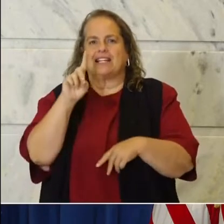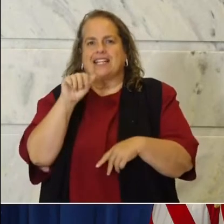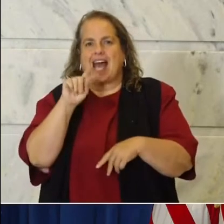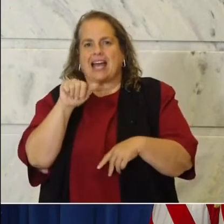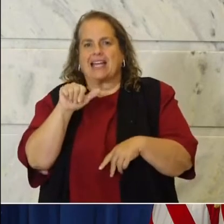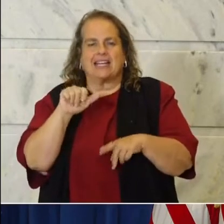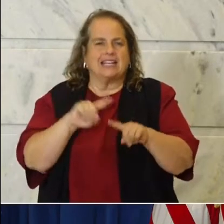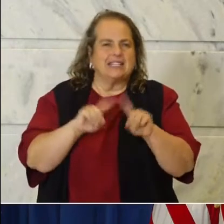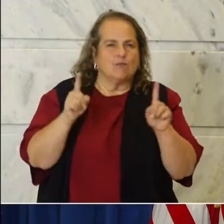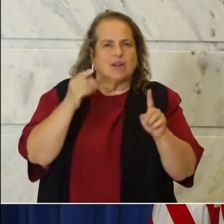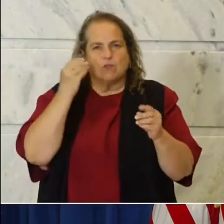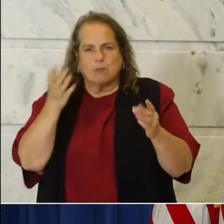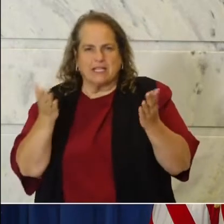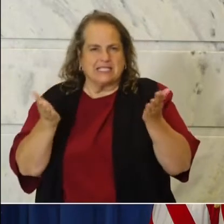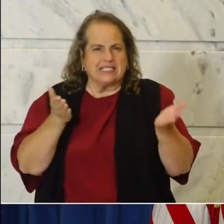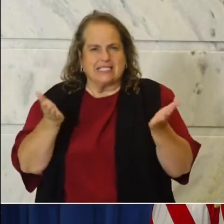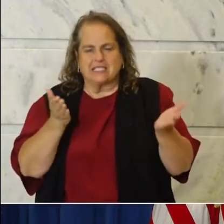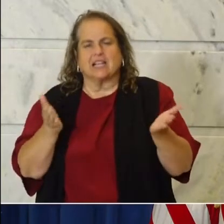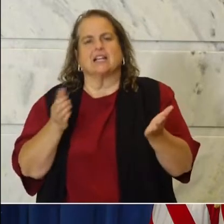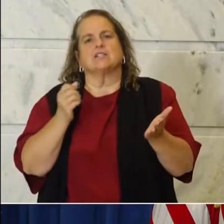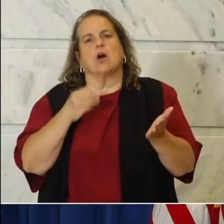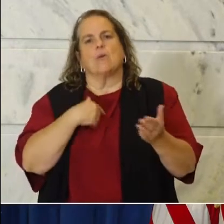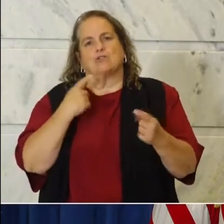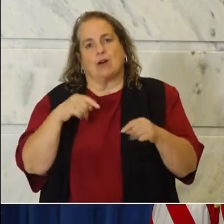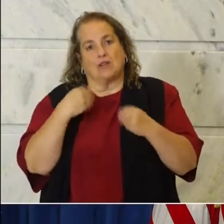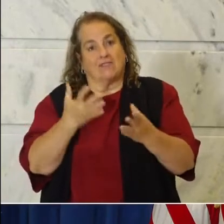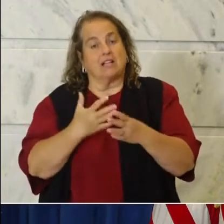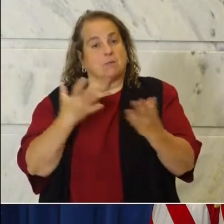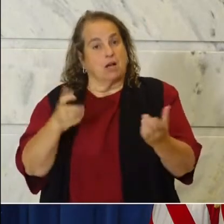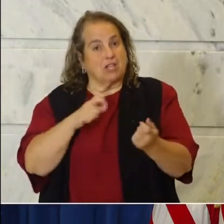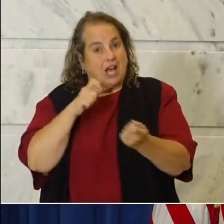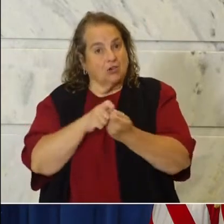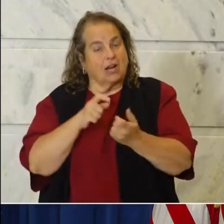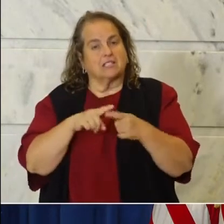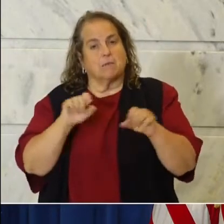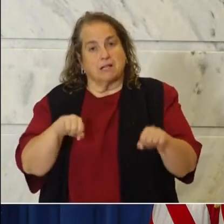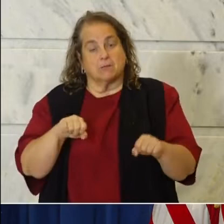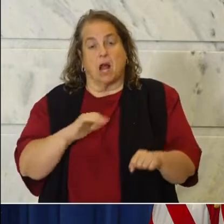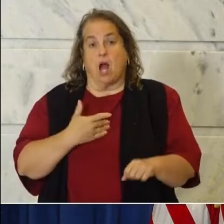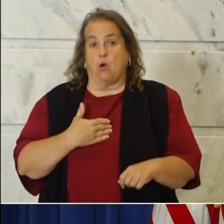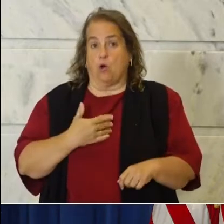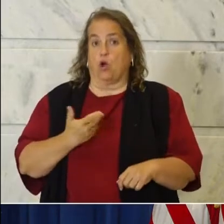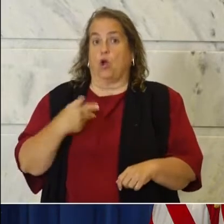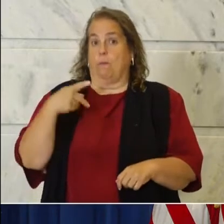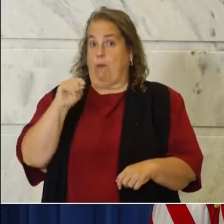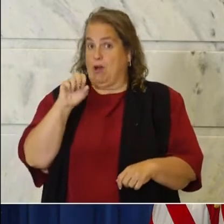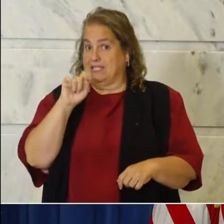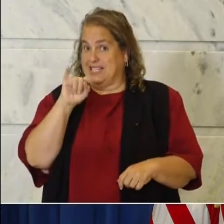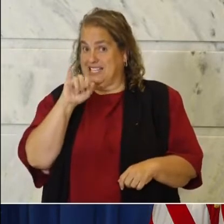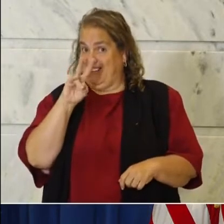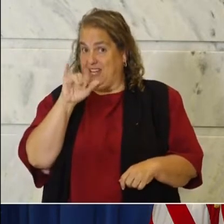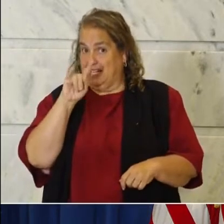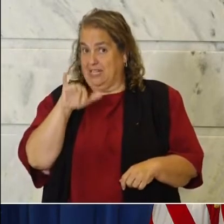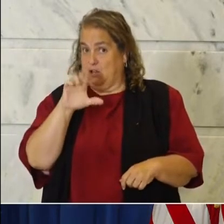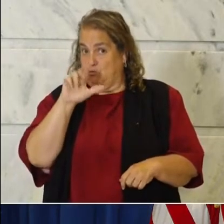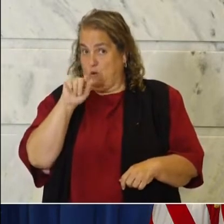information as possible positivity rate seven day average on those air based on